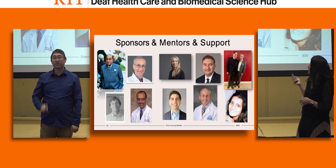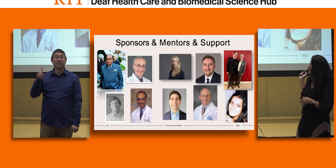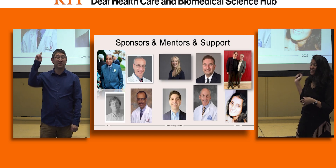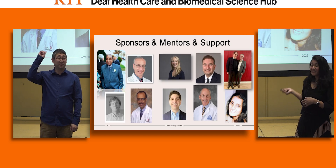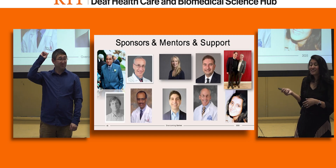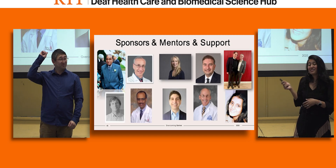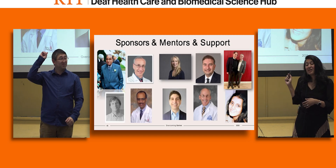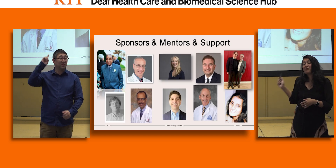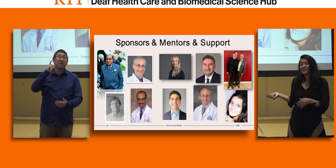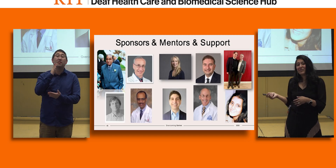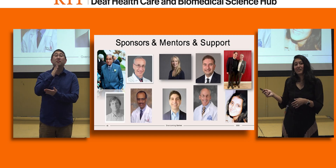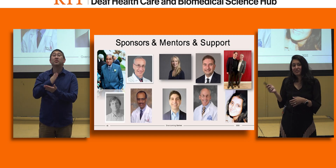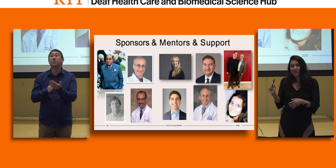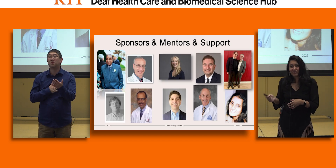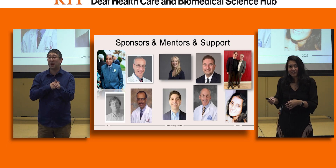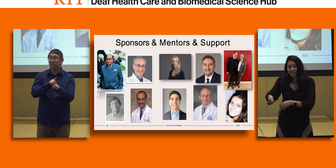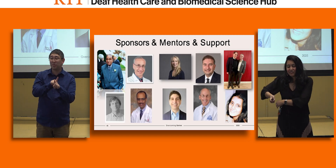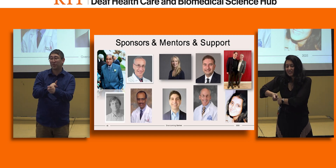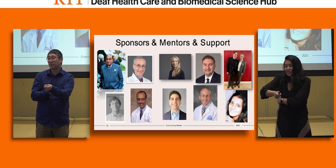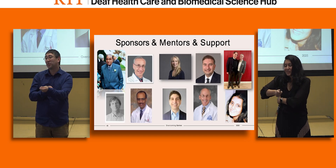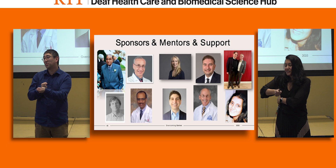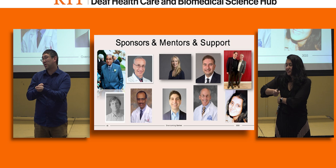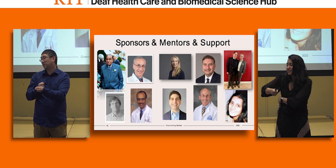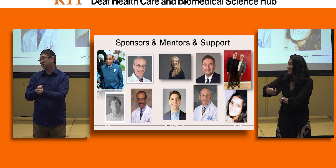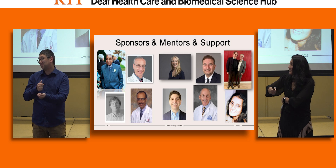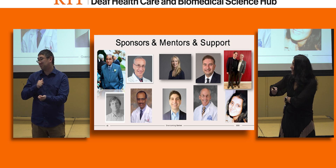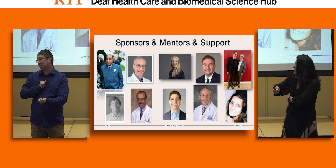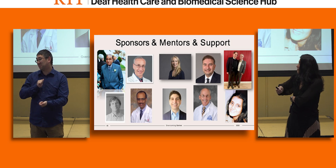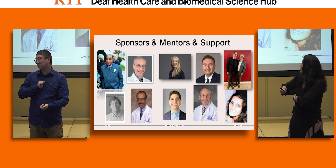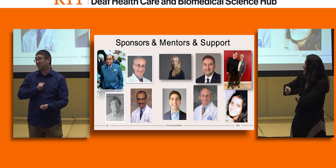This is some of my sponsors and mentors.